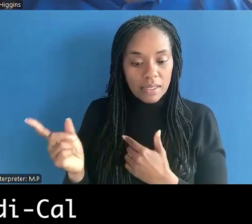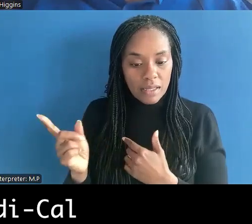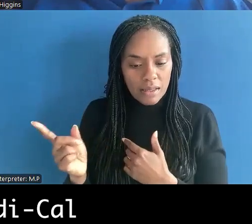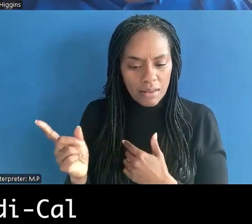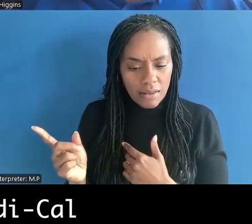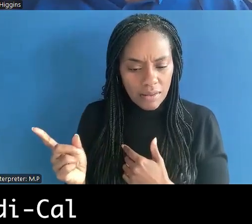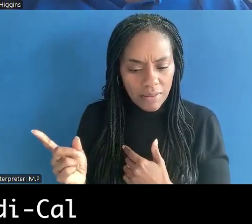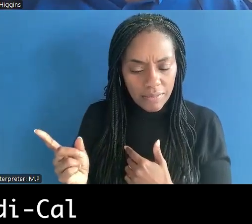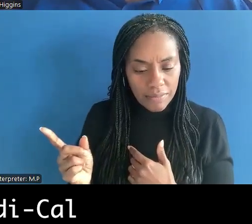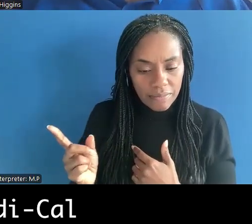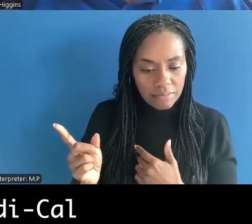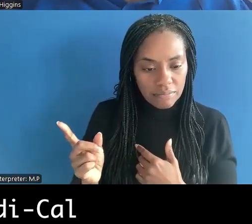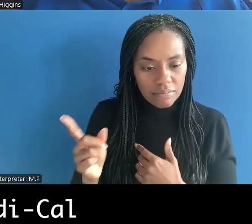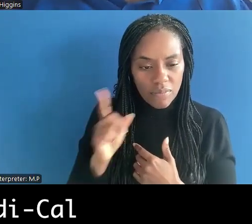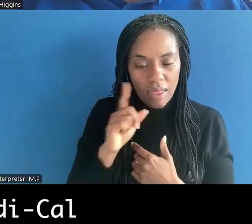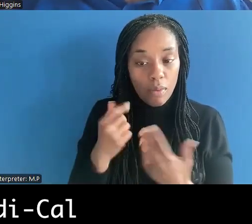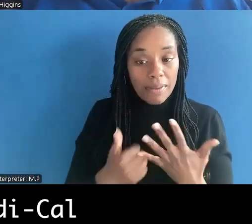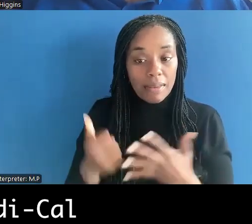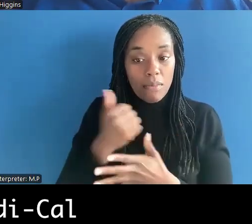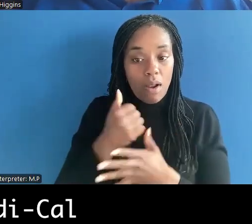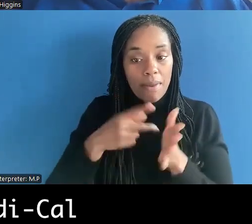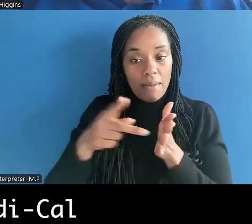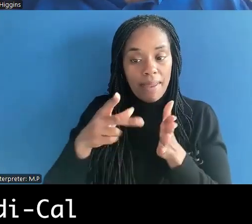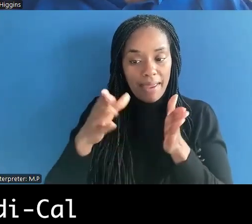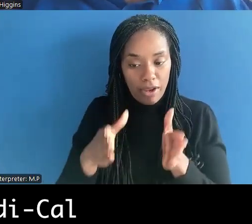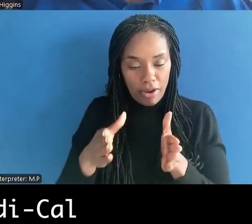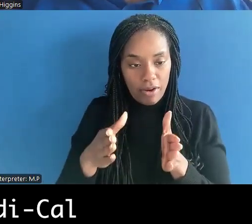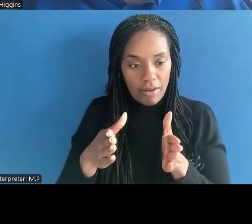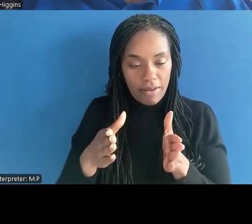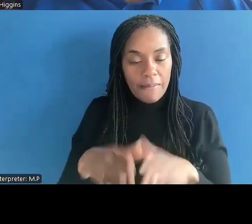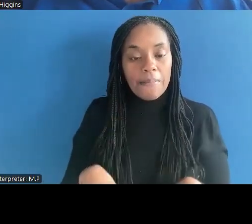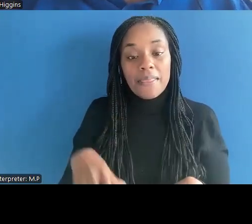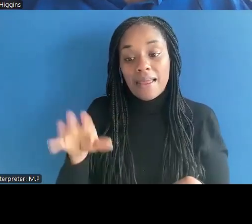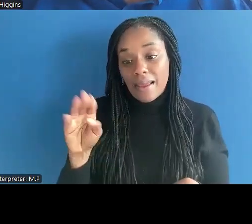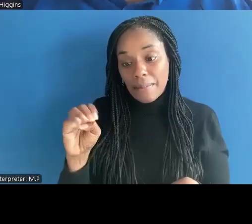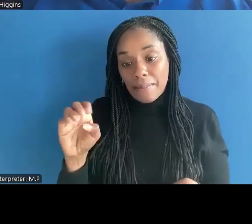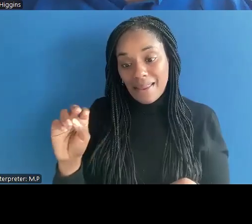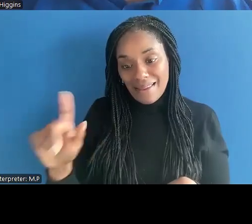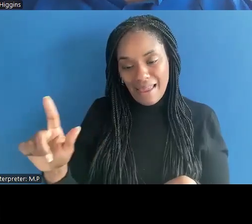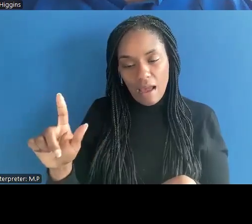the primary, payor and then Medi-Cal would be the payor of last resort. So if there was something that wasn't covered either